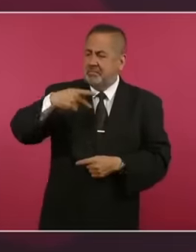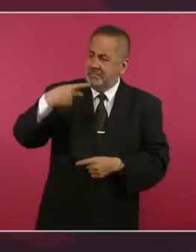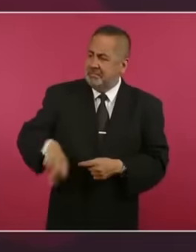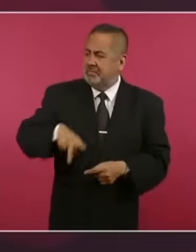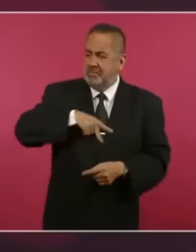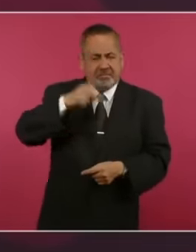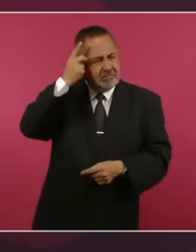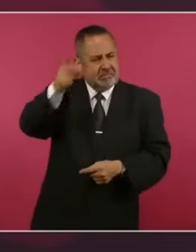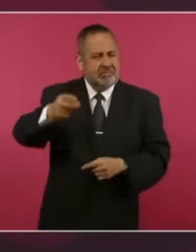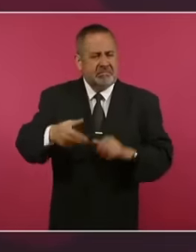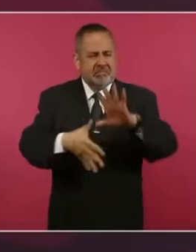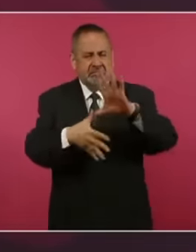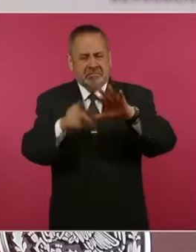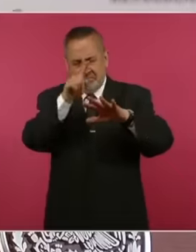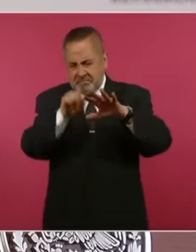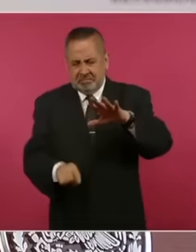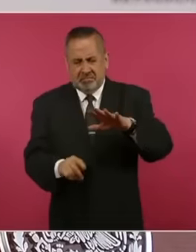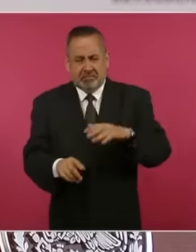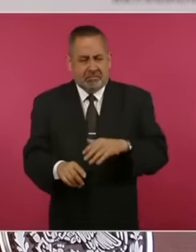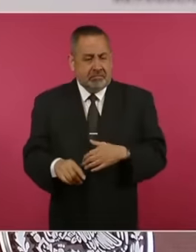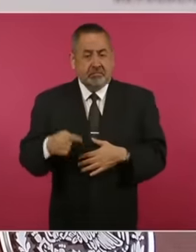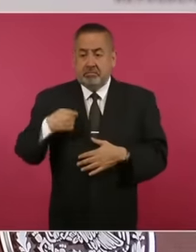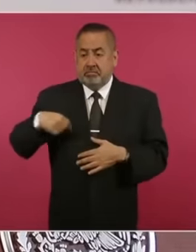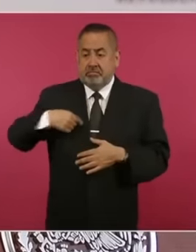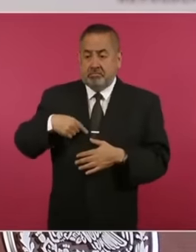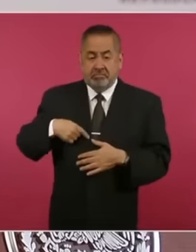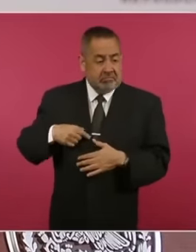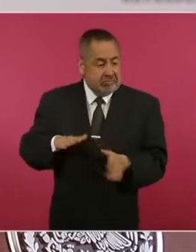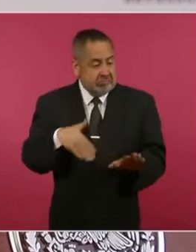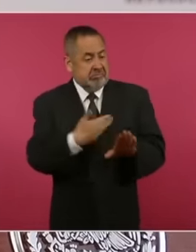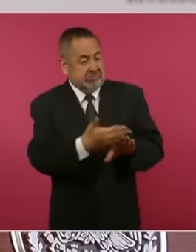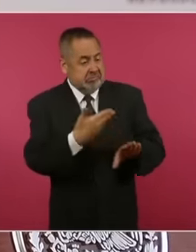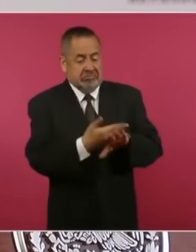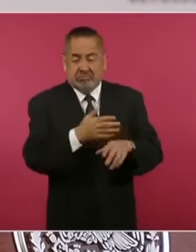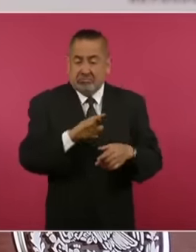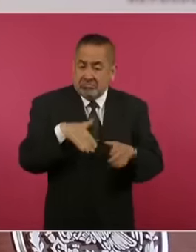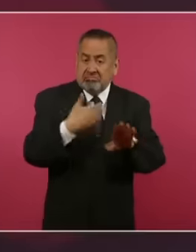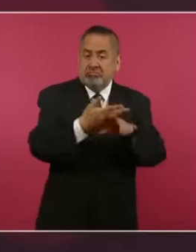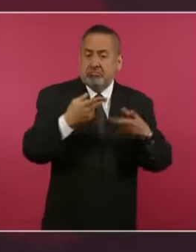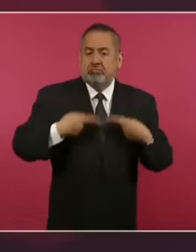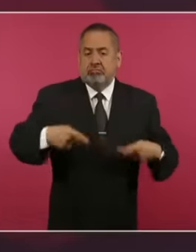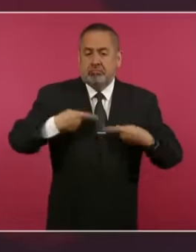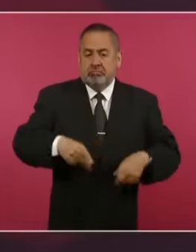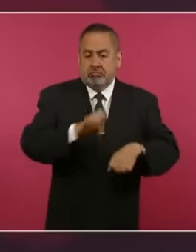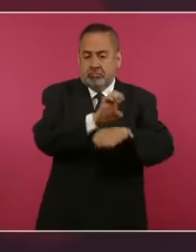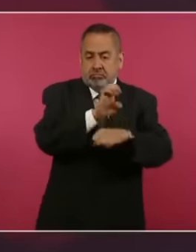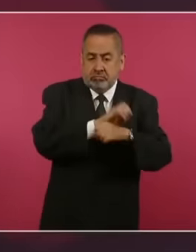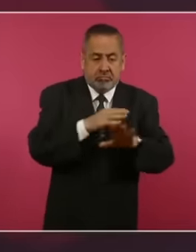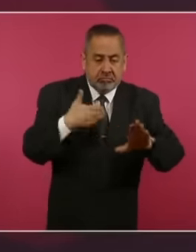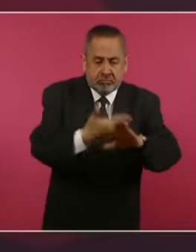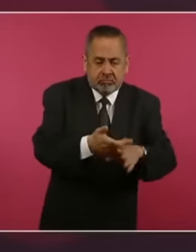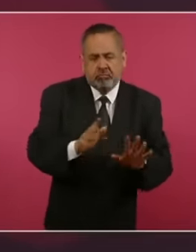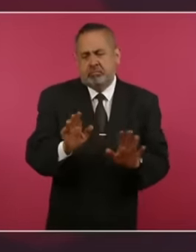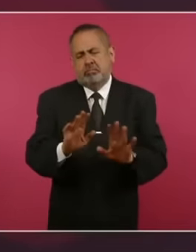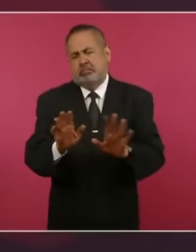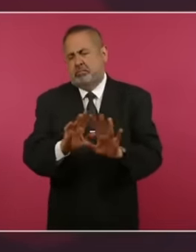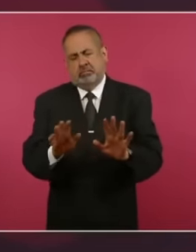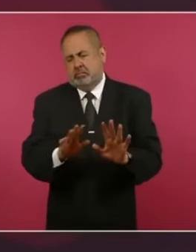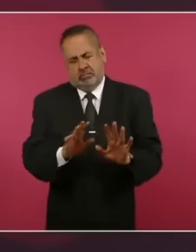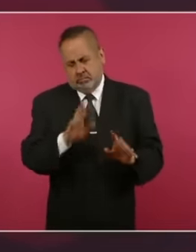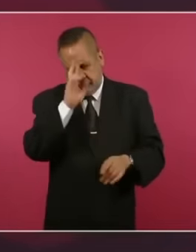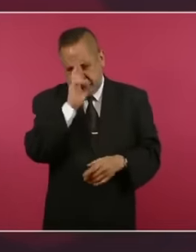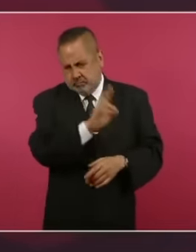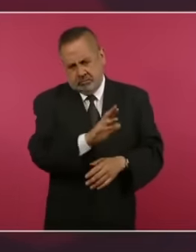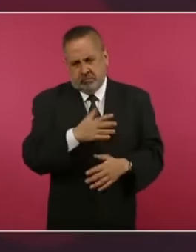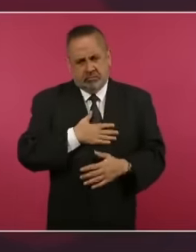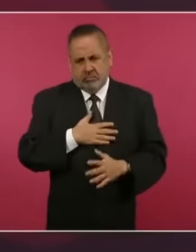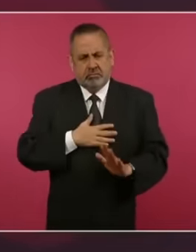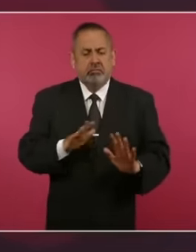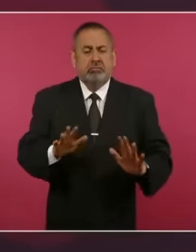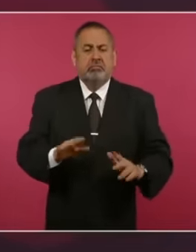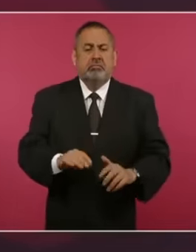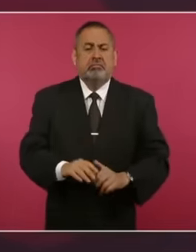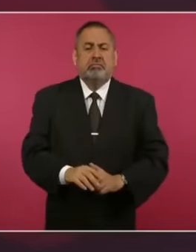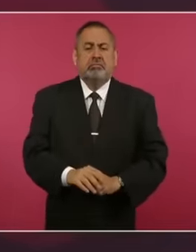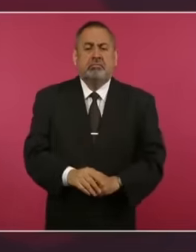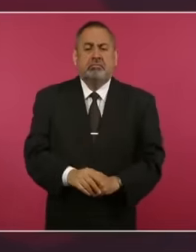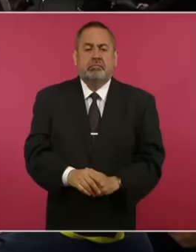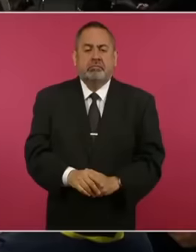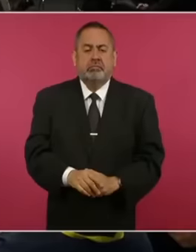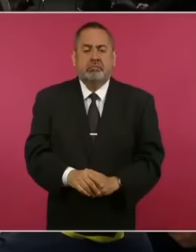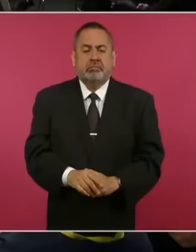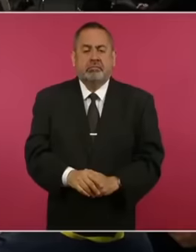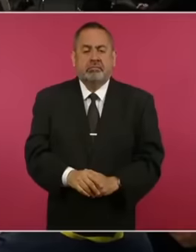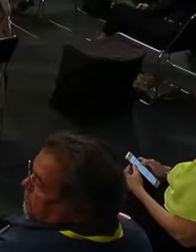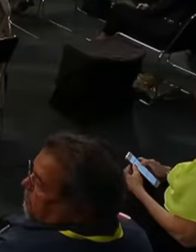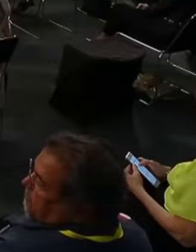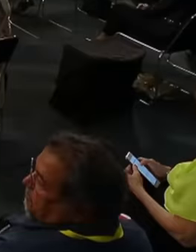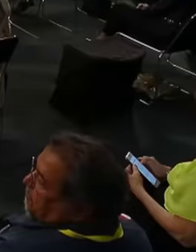to launch a campaign against the Ecuadorians no no no the diplomats of